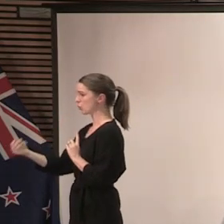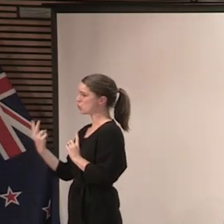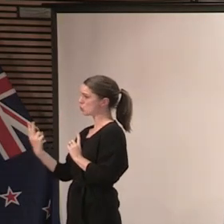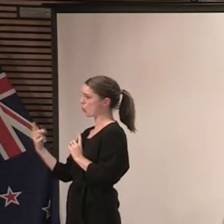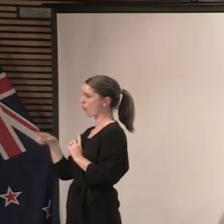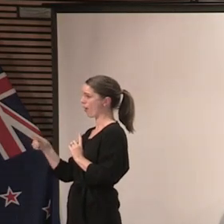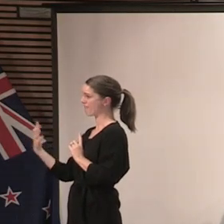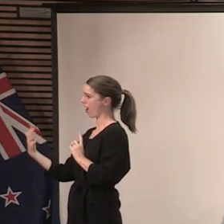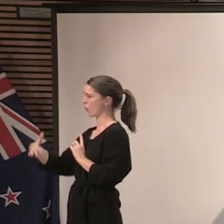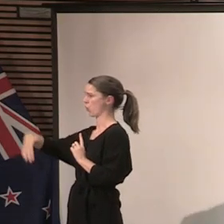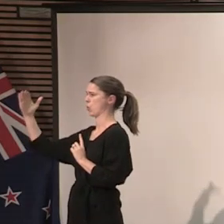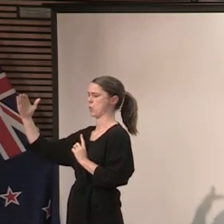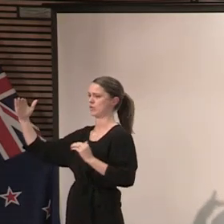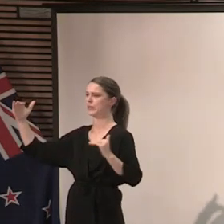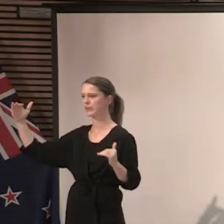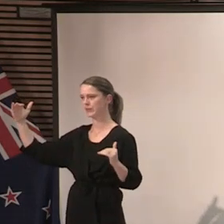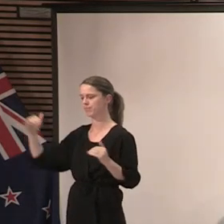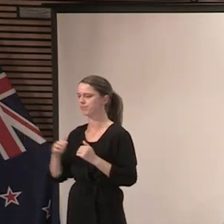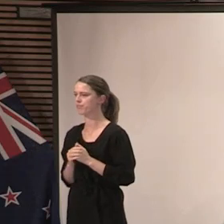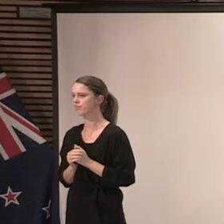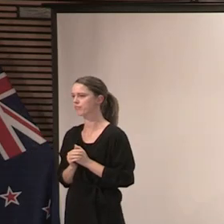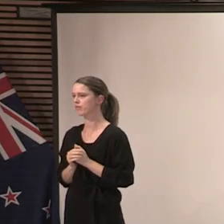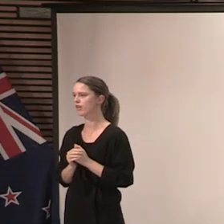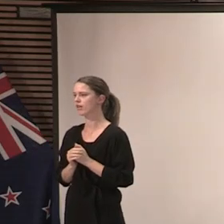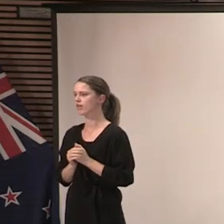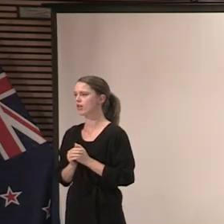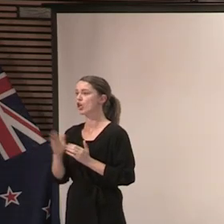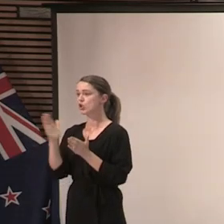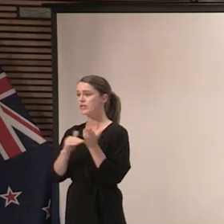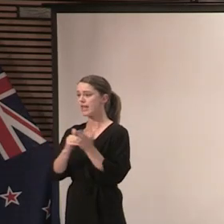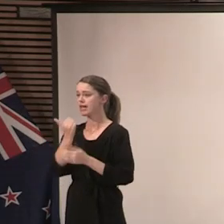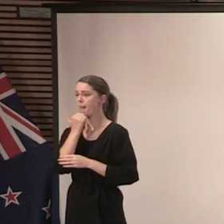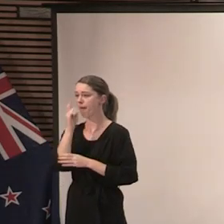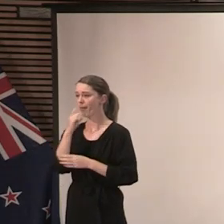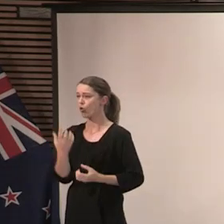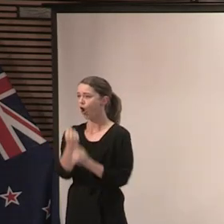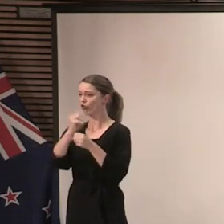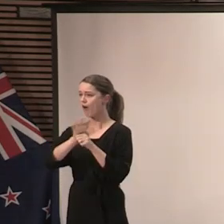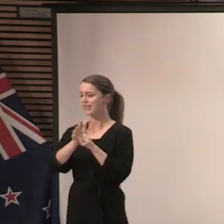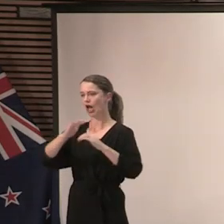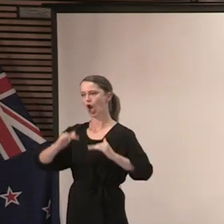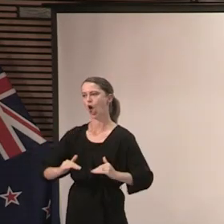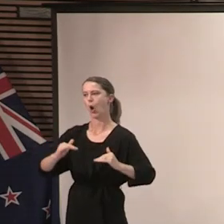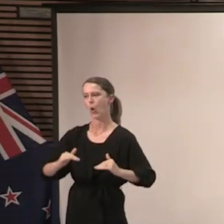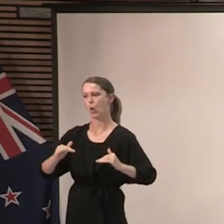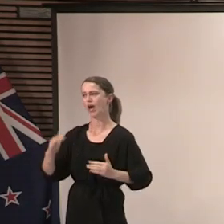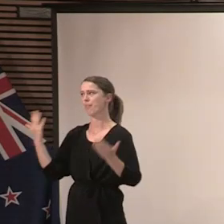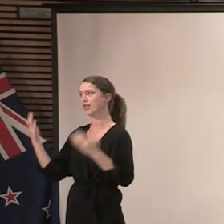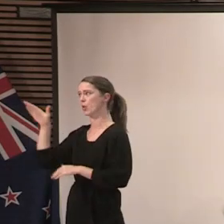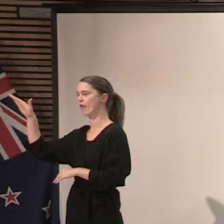Overseas, the average is 2.5 people. We have amongst the